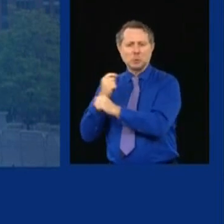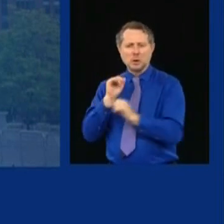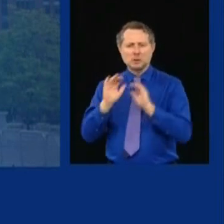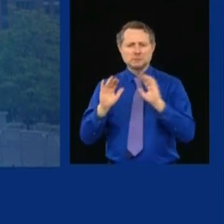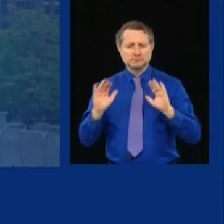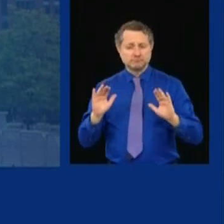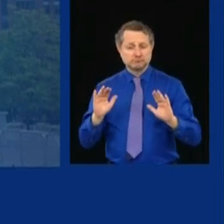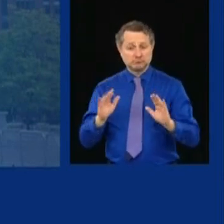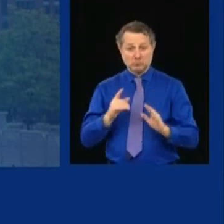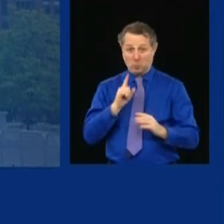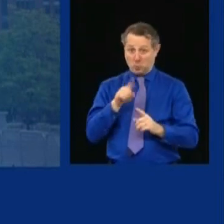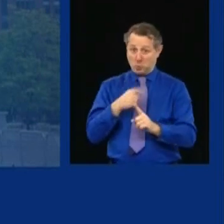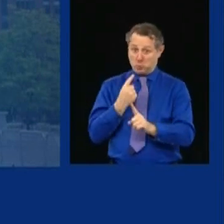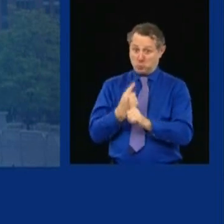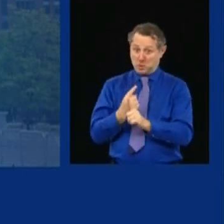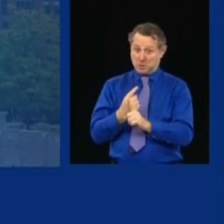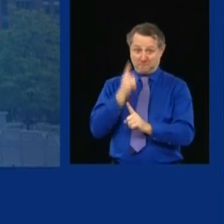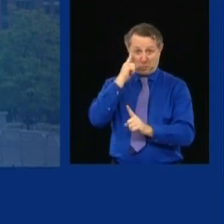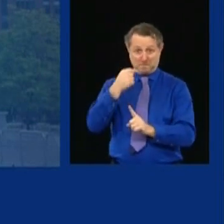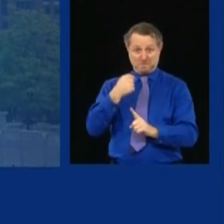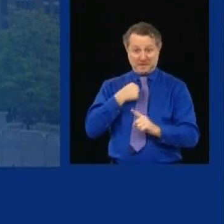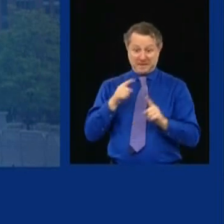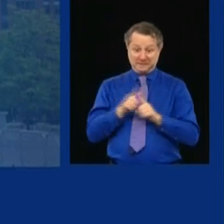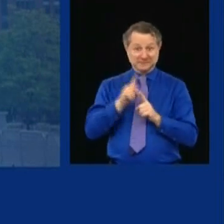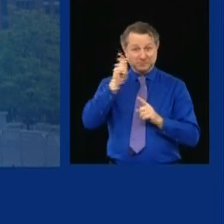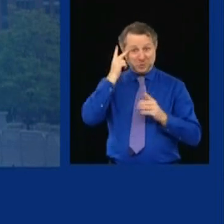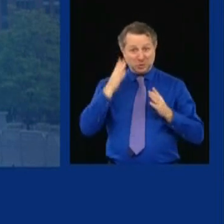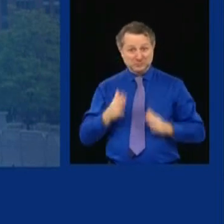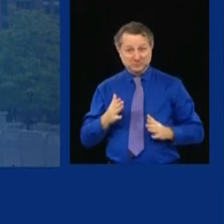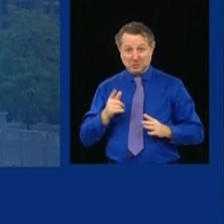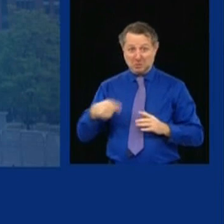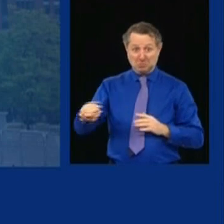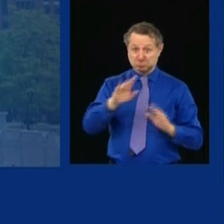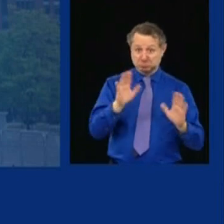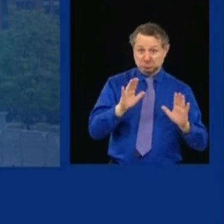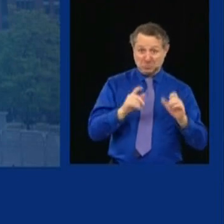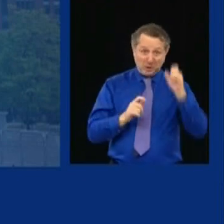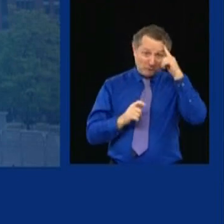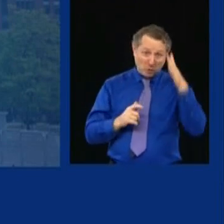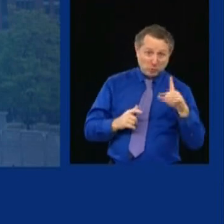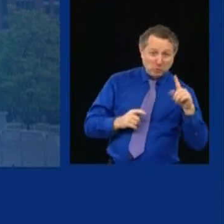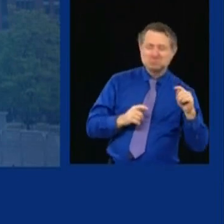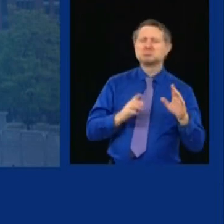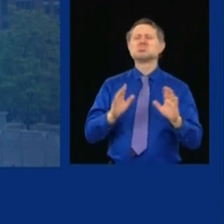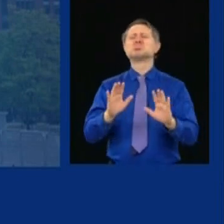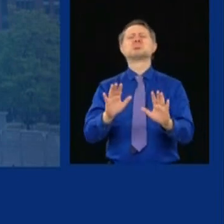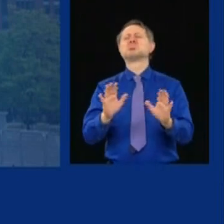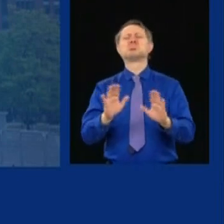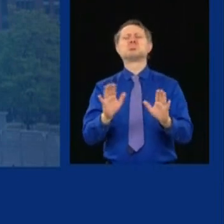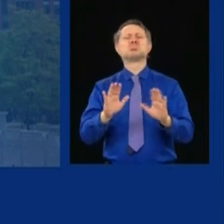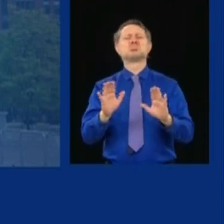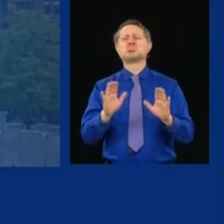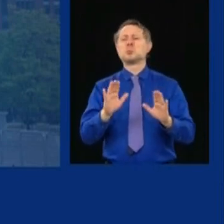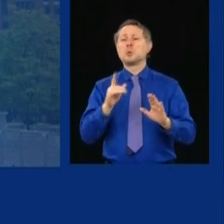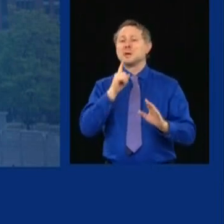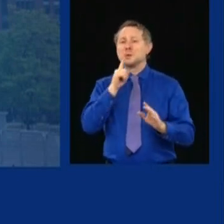ARE EVERY MORNING. AND NOT JUST FOR THE ELECTED OFFICIALS NOT JUST FOR GOVERNMENT. THIS IS ALL ABOUT WHAT PEOPLE